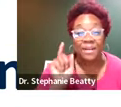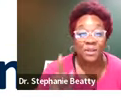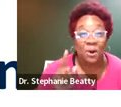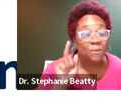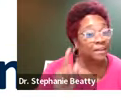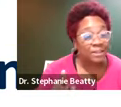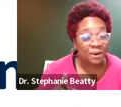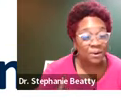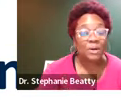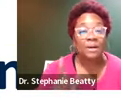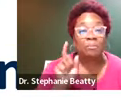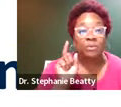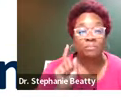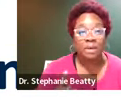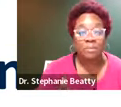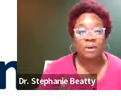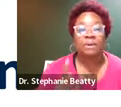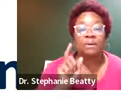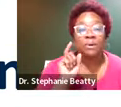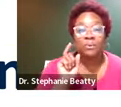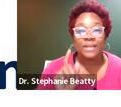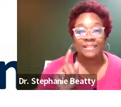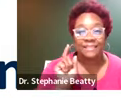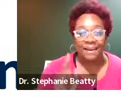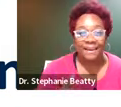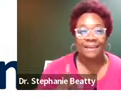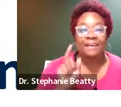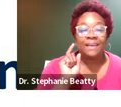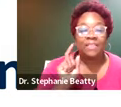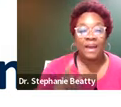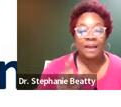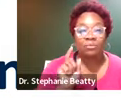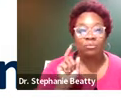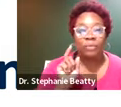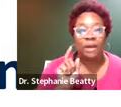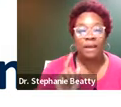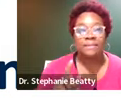I know, I know. But remember we said that English